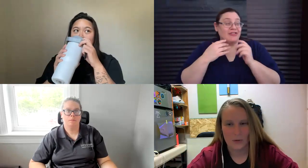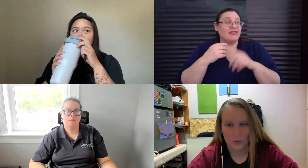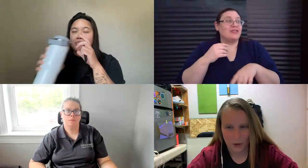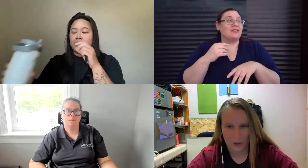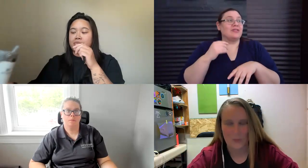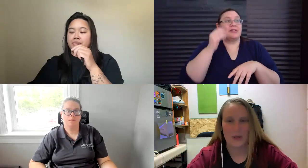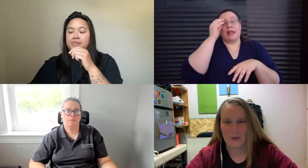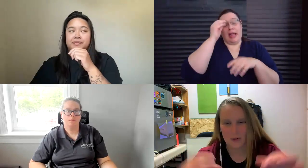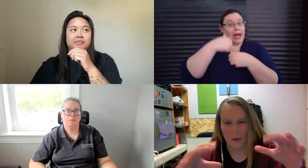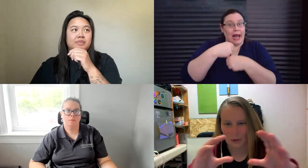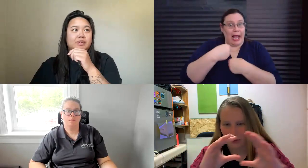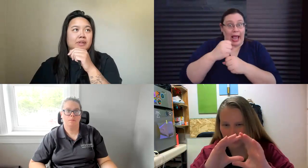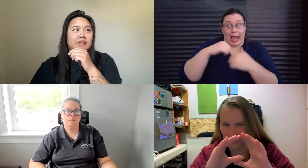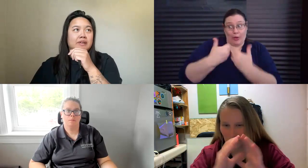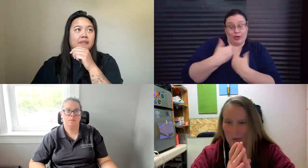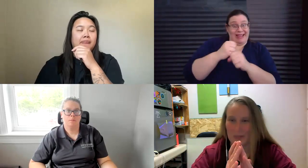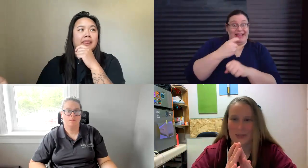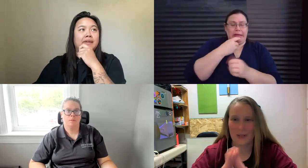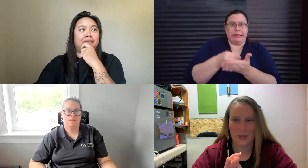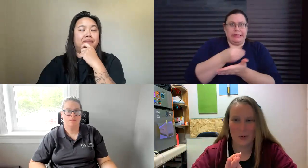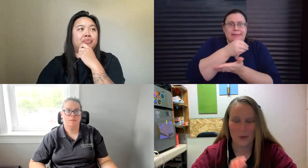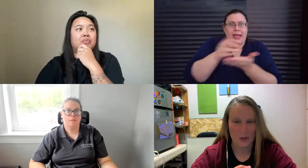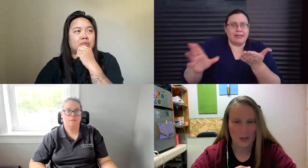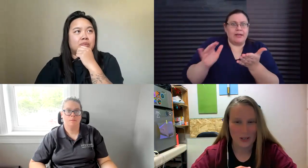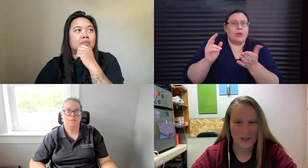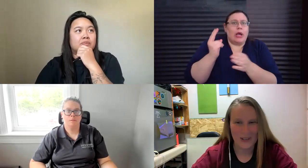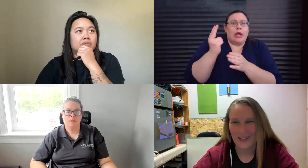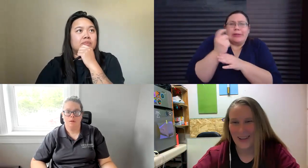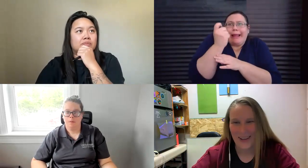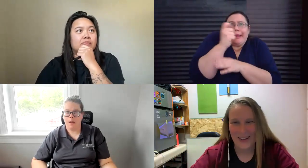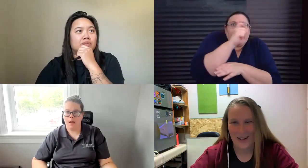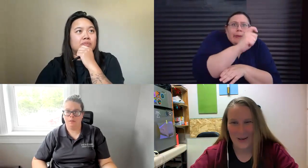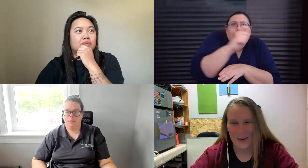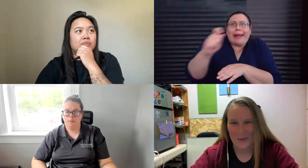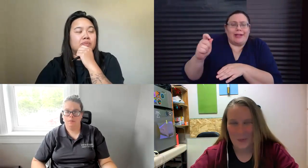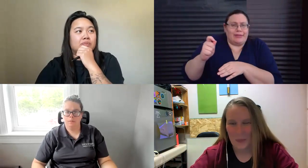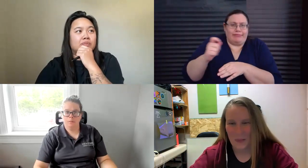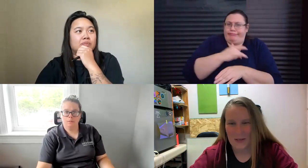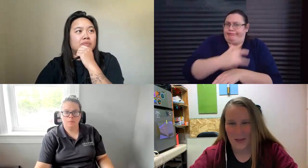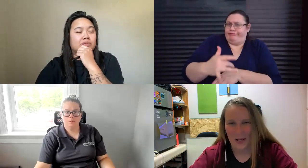It's very expensive so I only use little pieces.